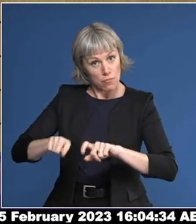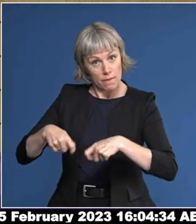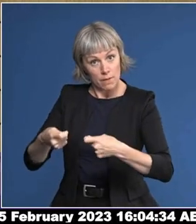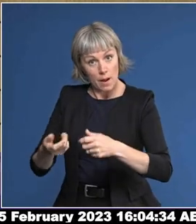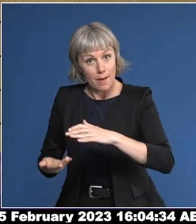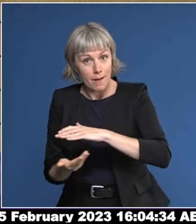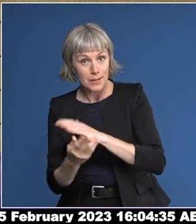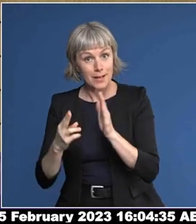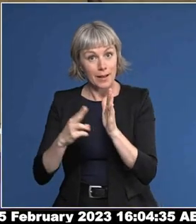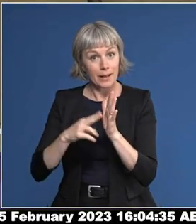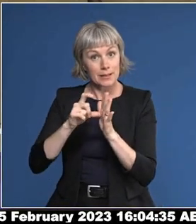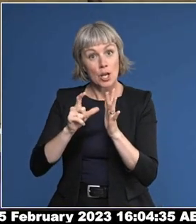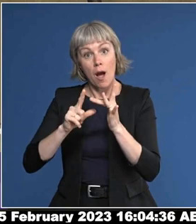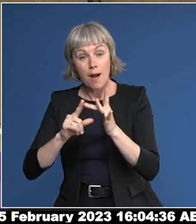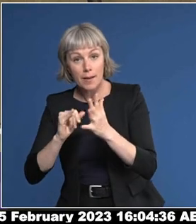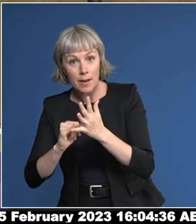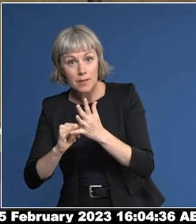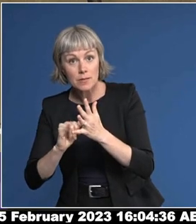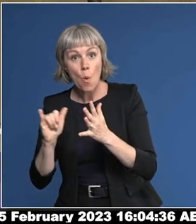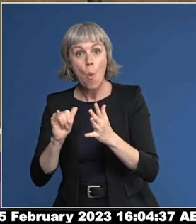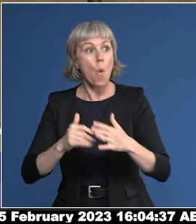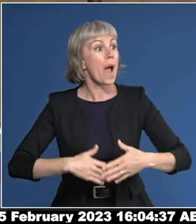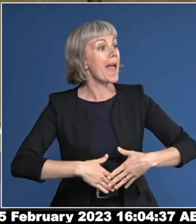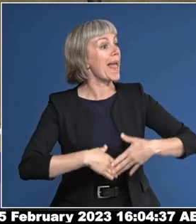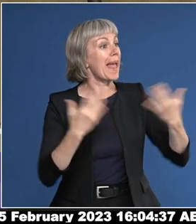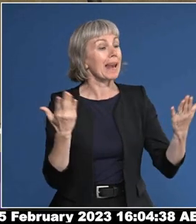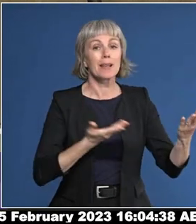scheme for any service provider to people with disability?